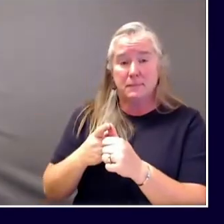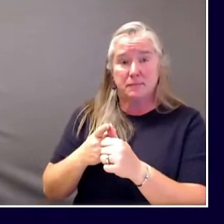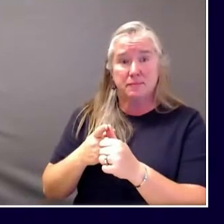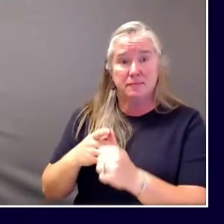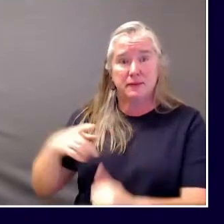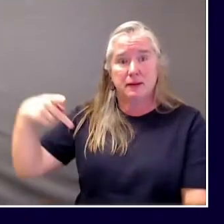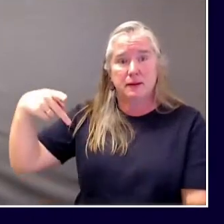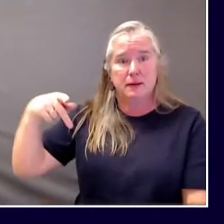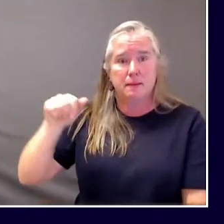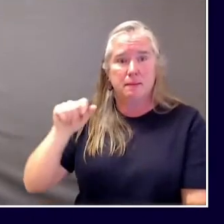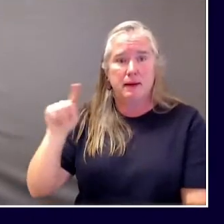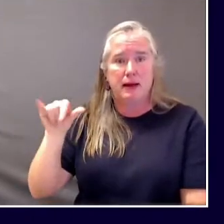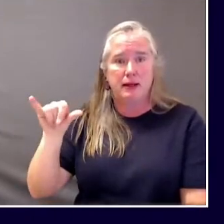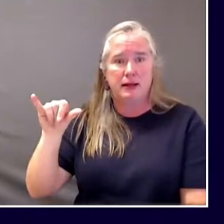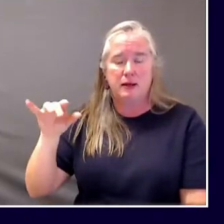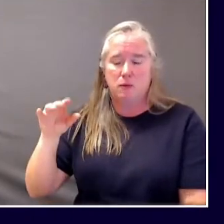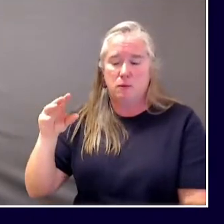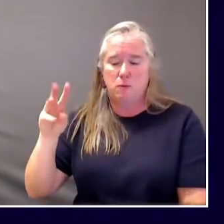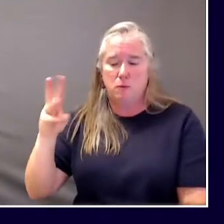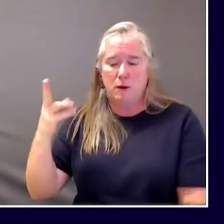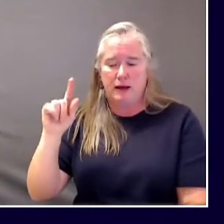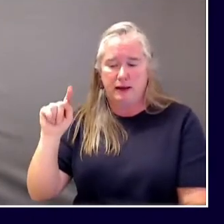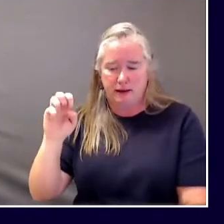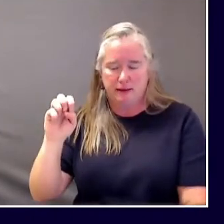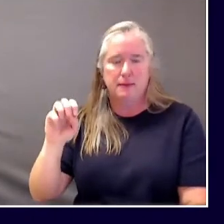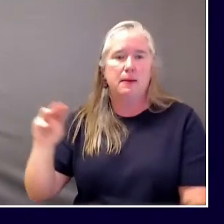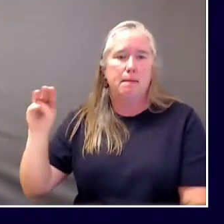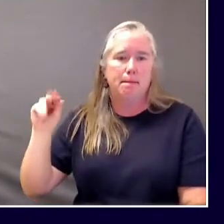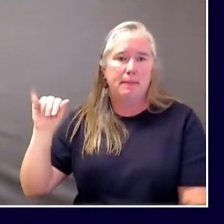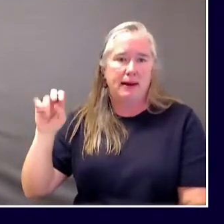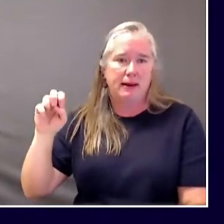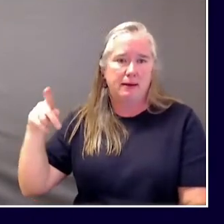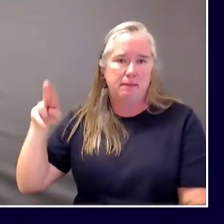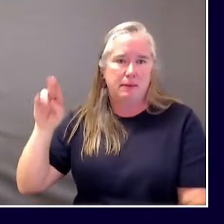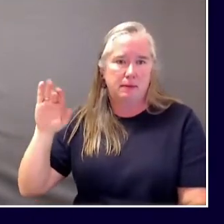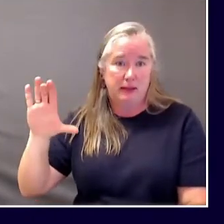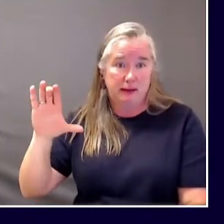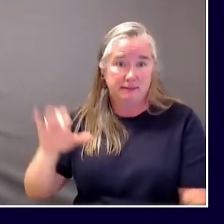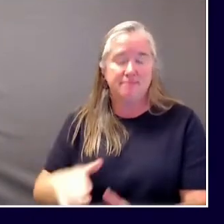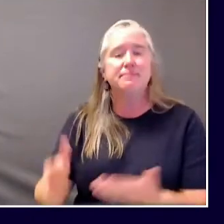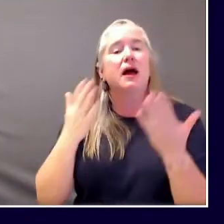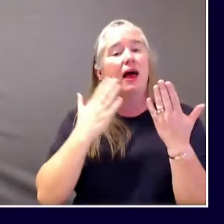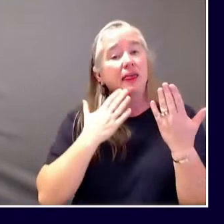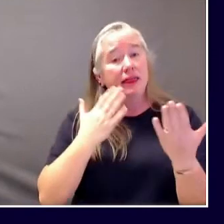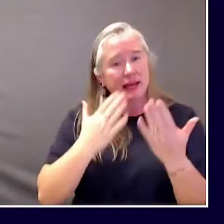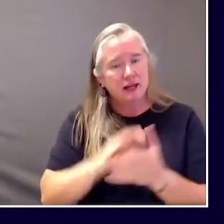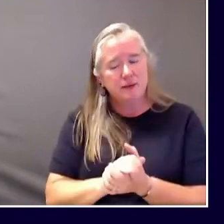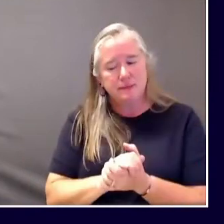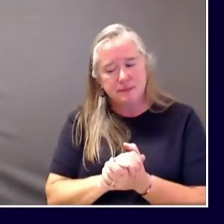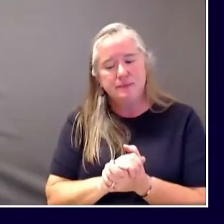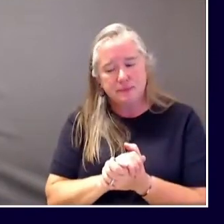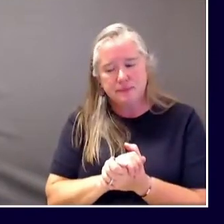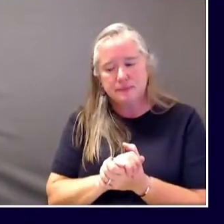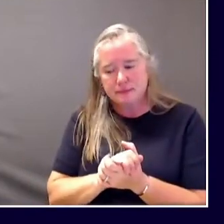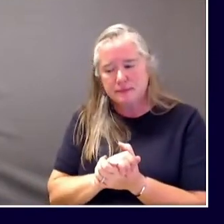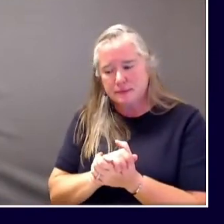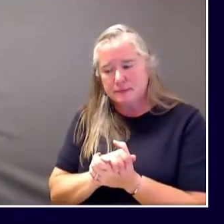to Patty Wight from Maine public thanks very much doctor shot we